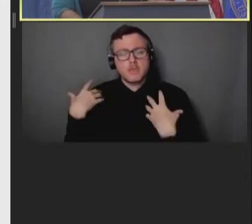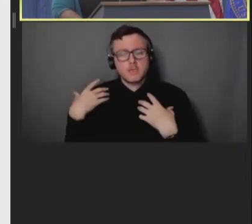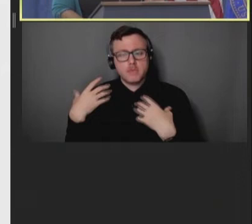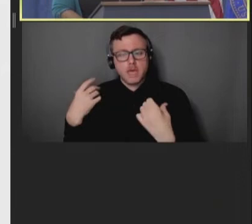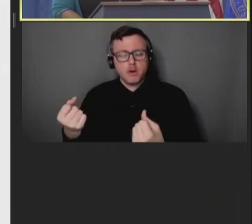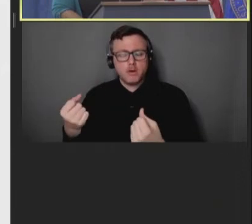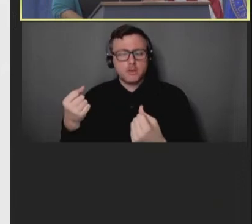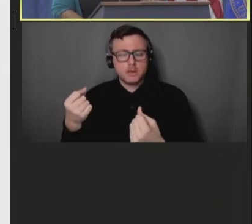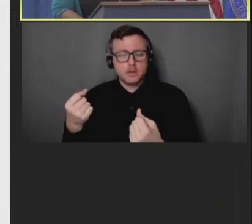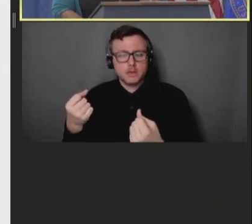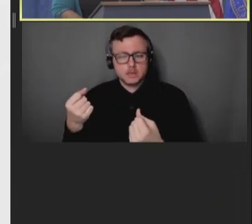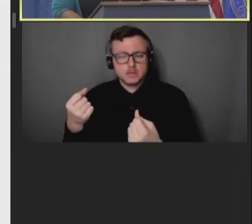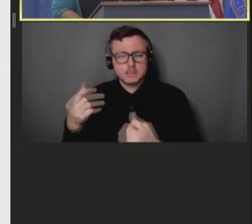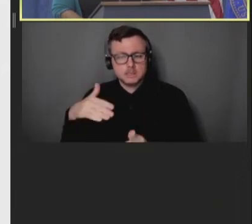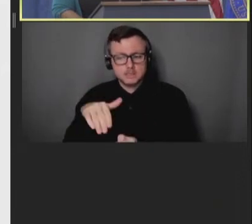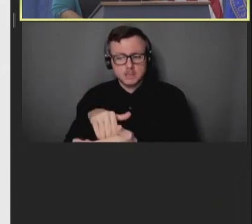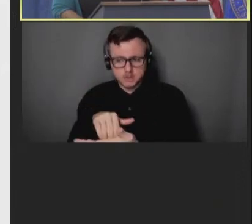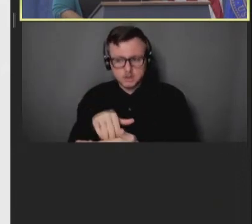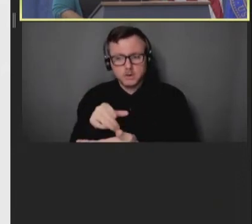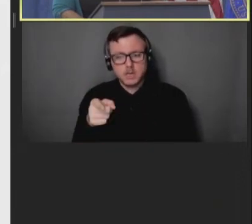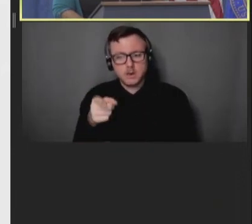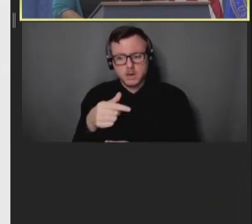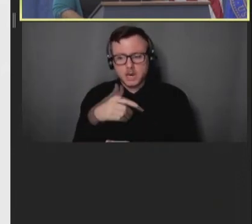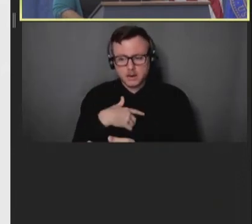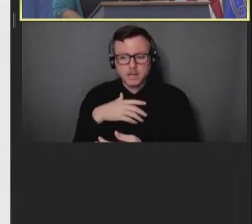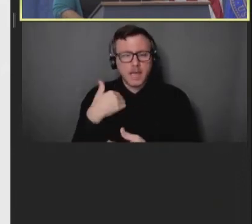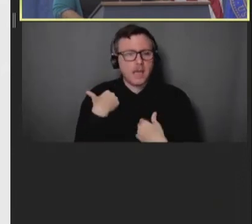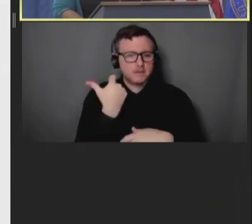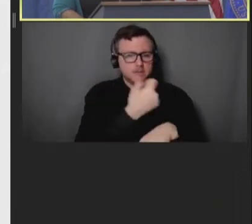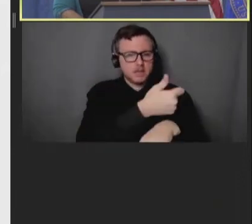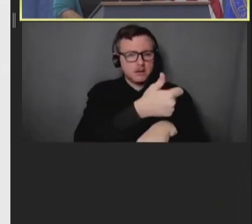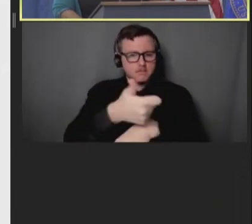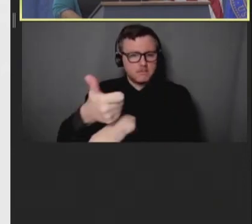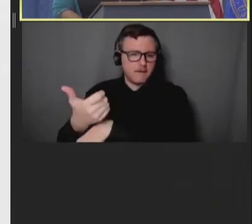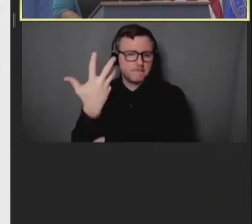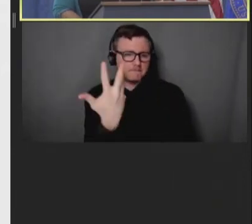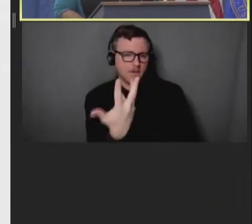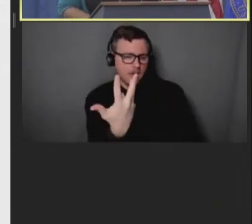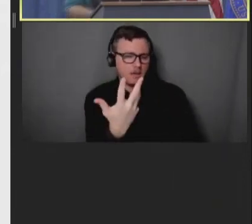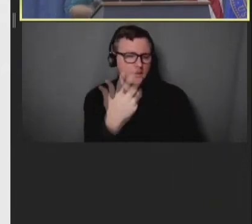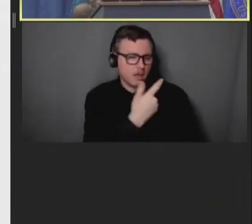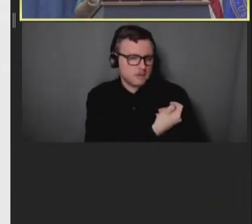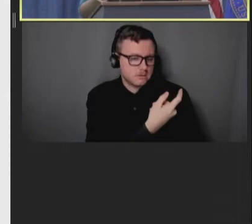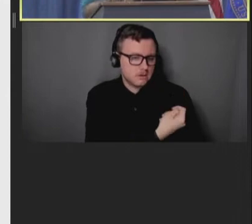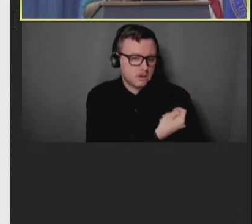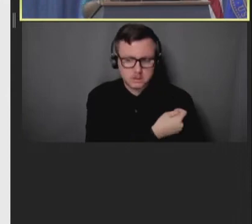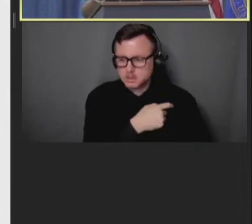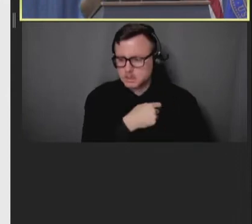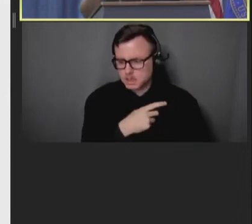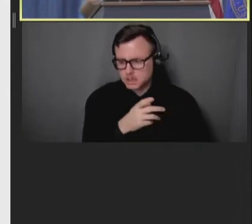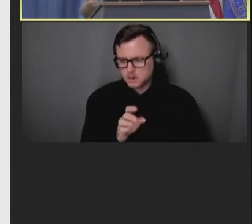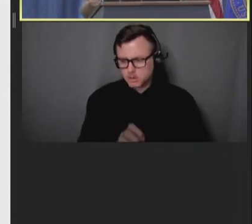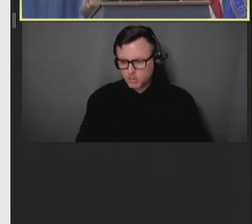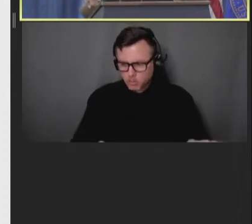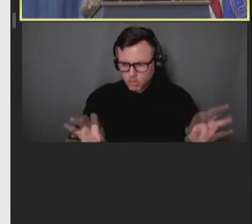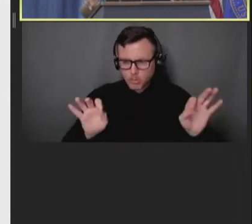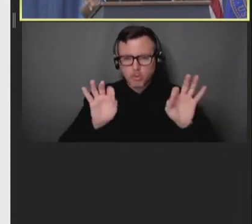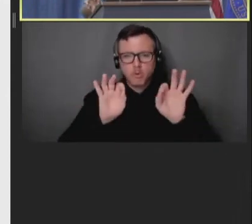regional vaccination sites, and more importantly, they were connecting those vaccinators